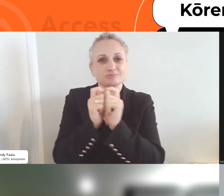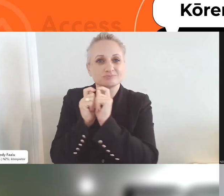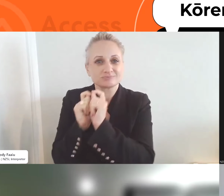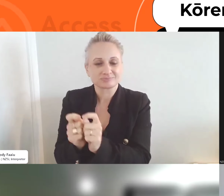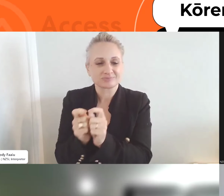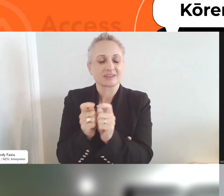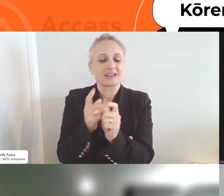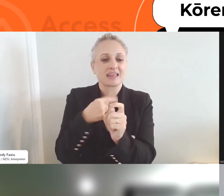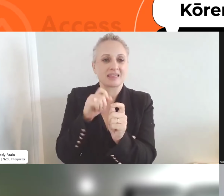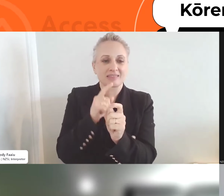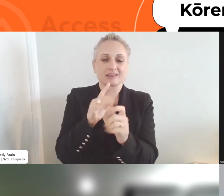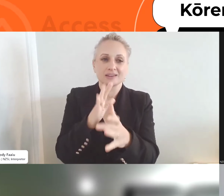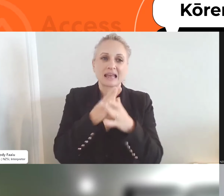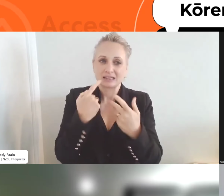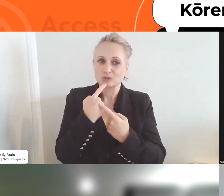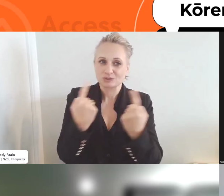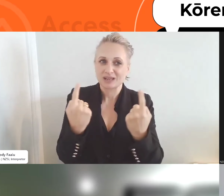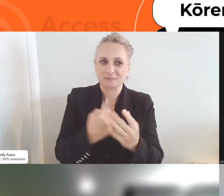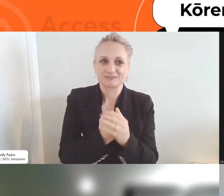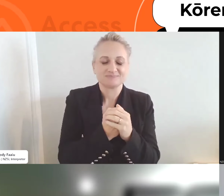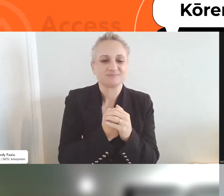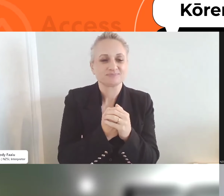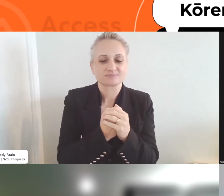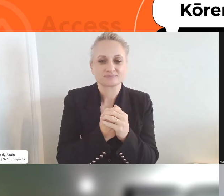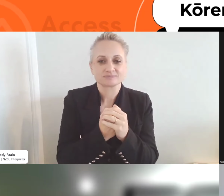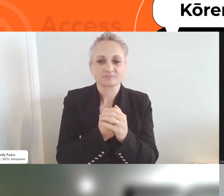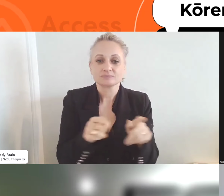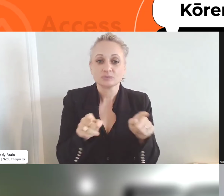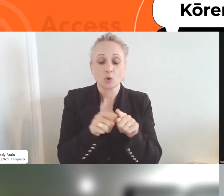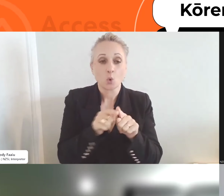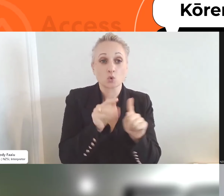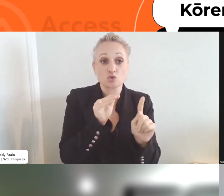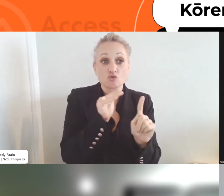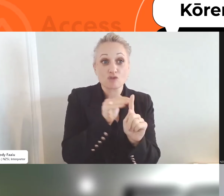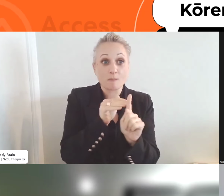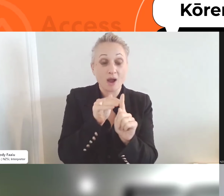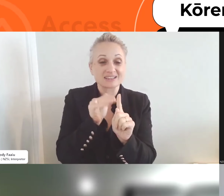statement. Just a reminder for the speakers and the mediator,